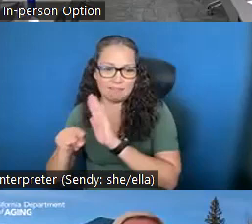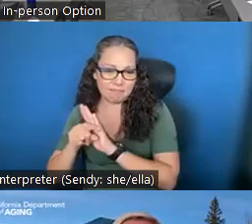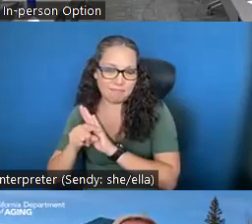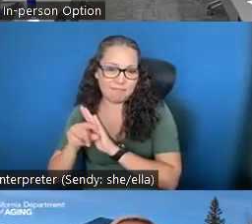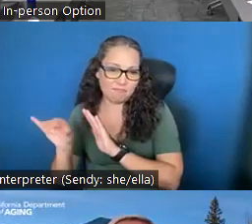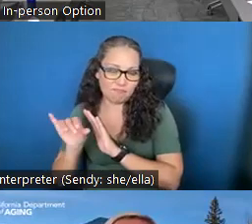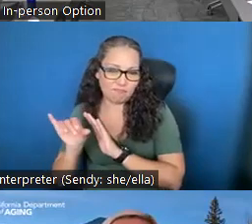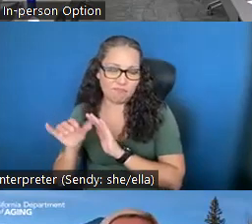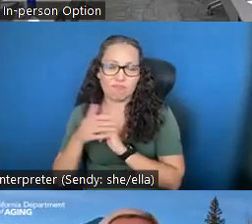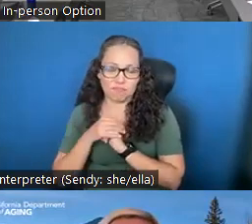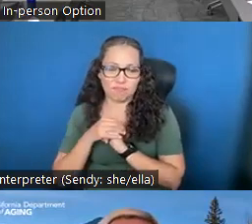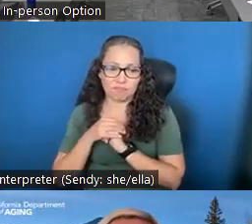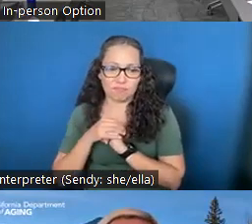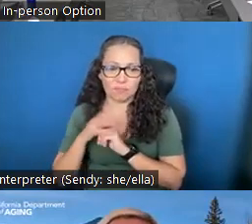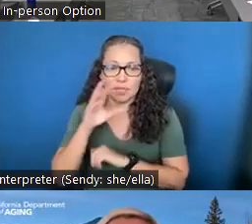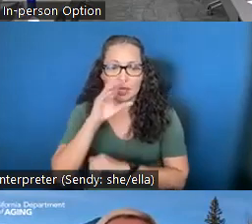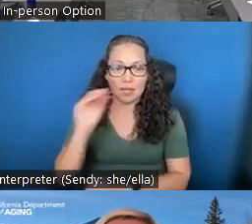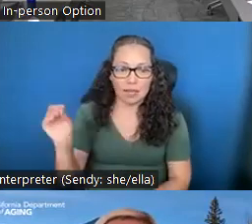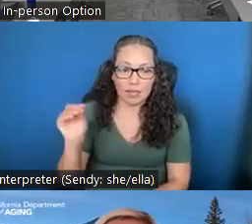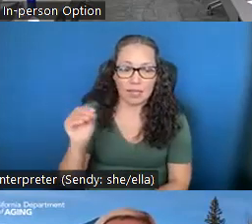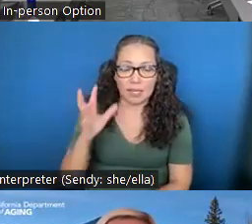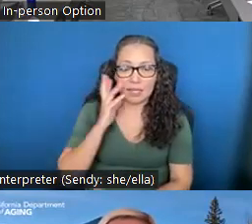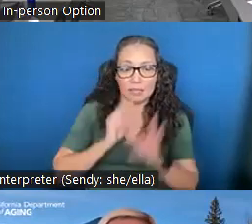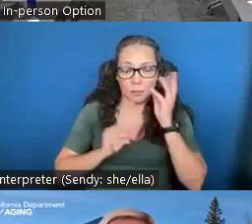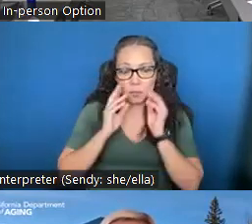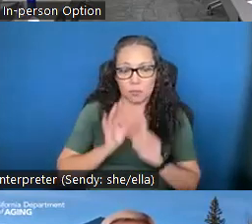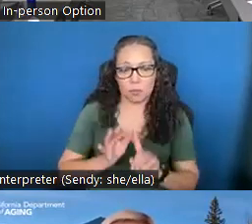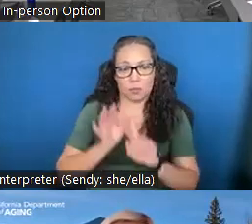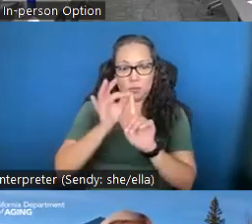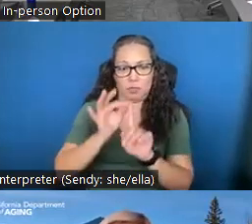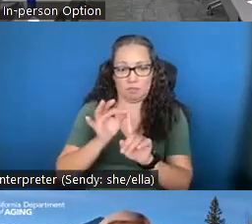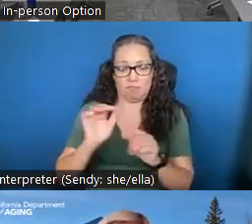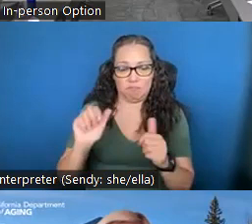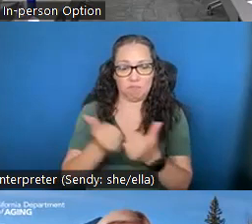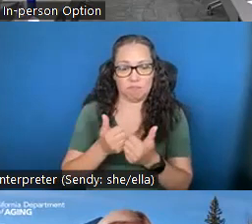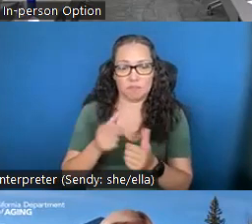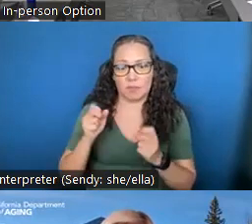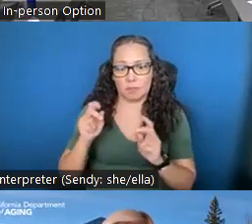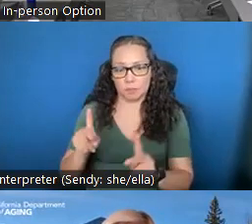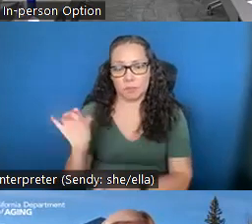um planning and service areas experience unique challenges and opportunities so again I'm not